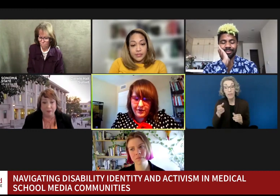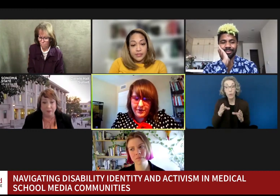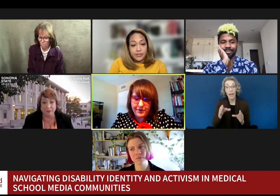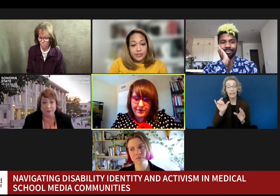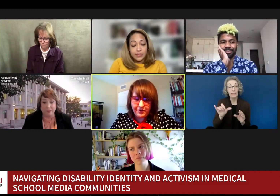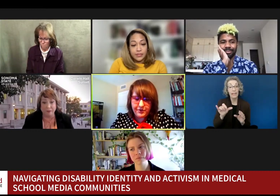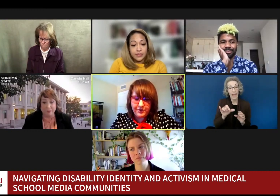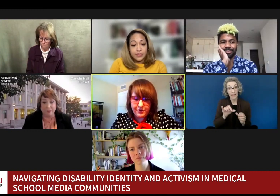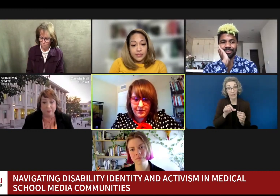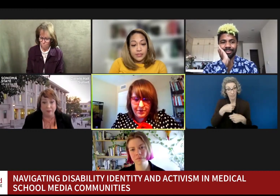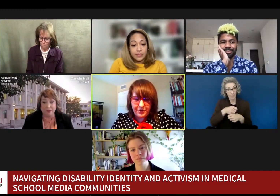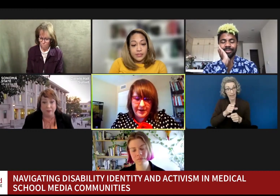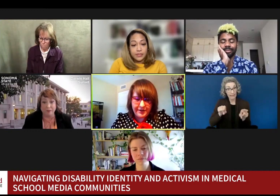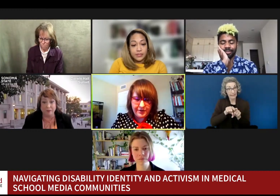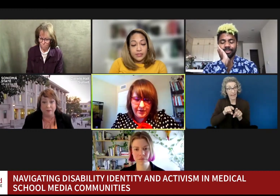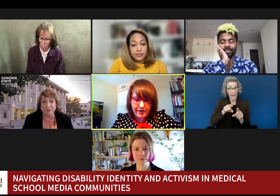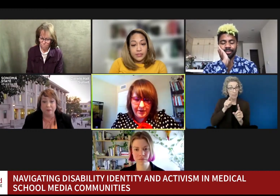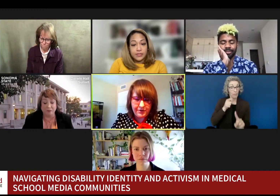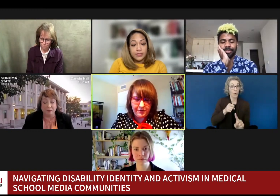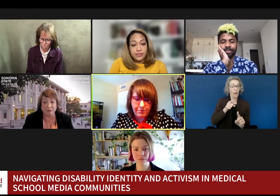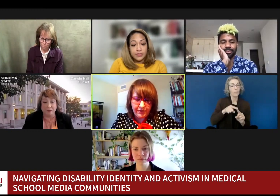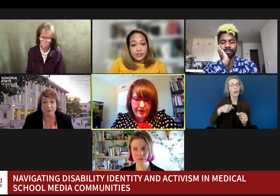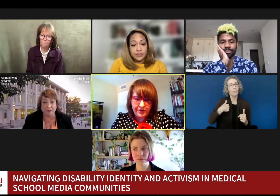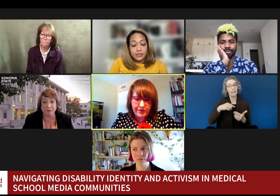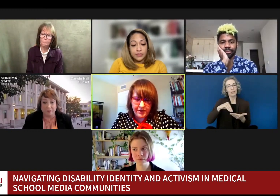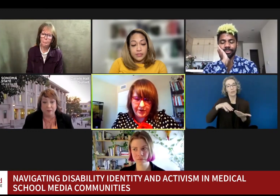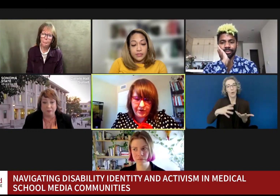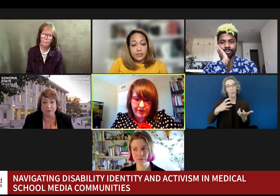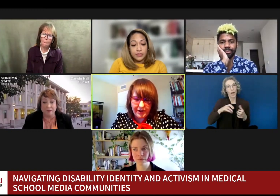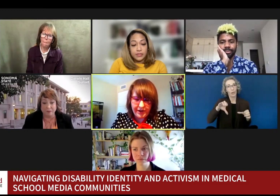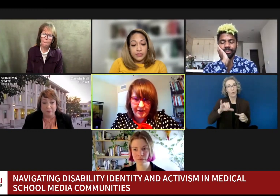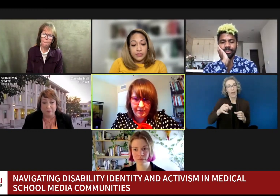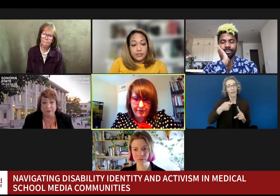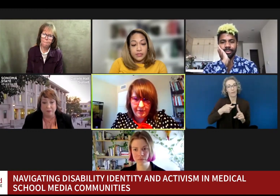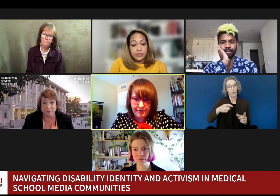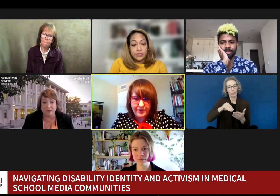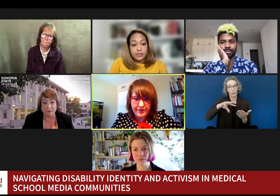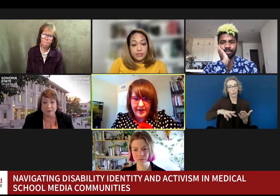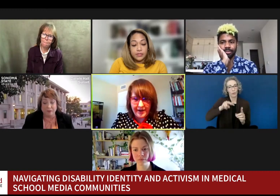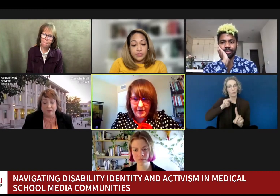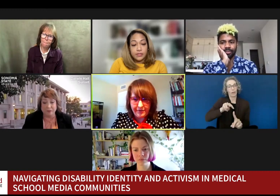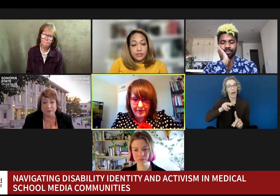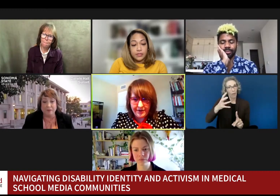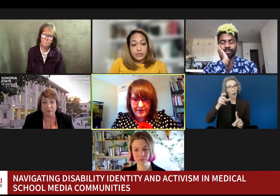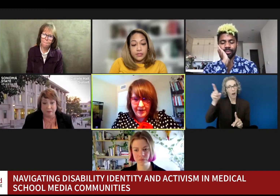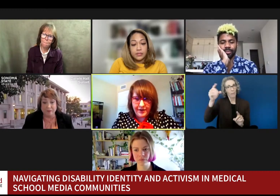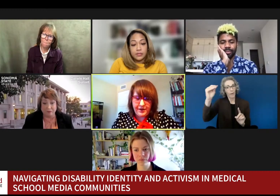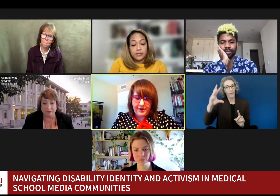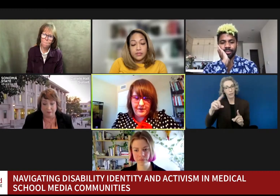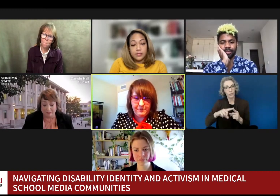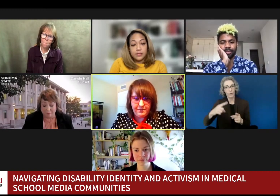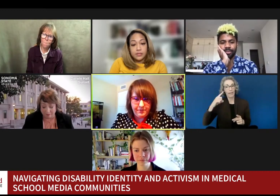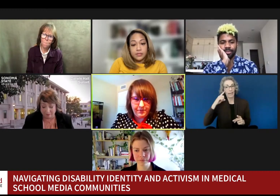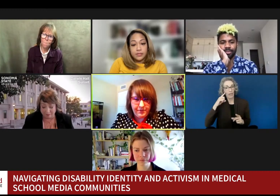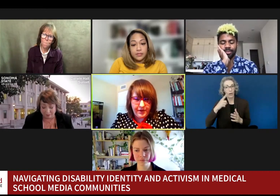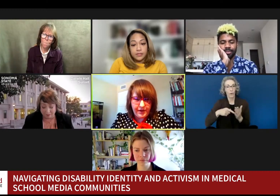I kind of wanted to do it from a student perspective, so the professor would actually hear what I was saying and hear my voice.